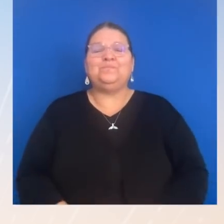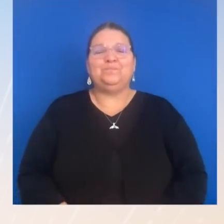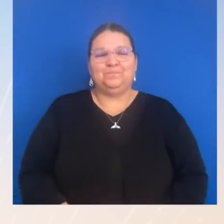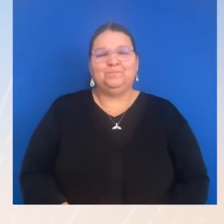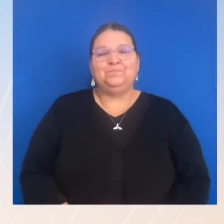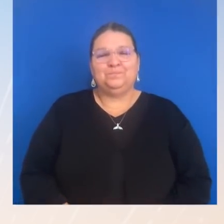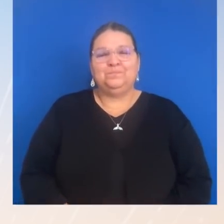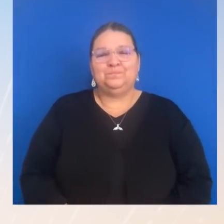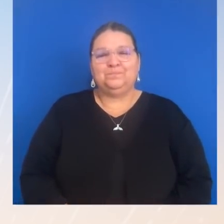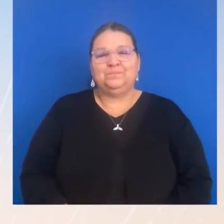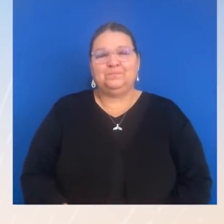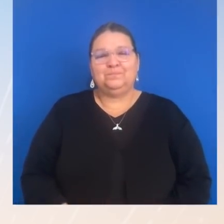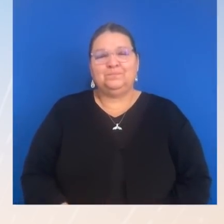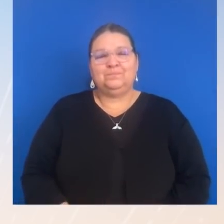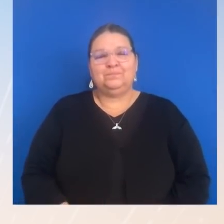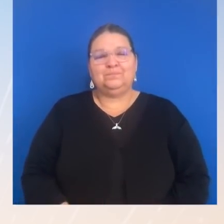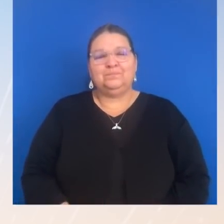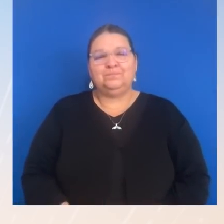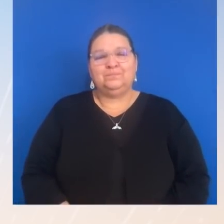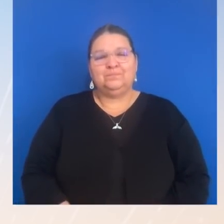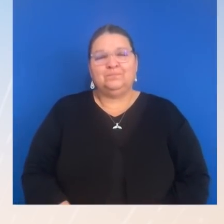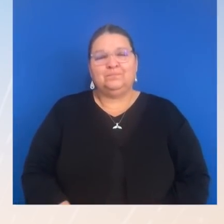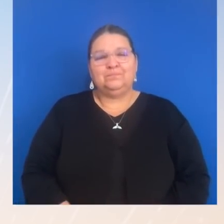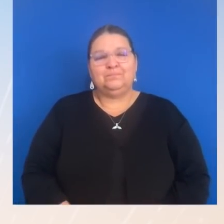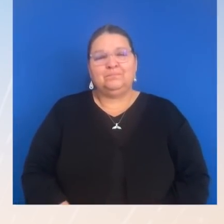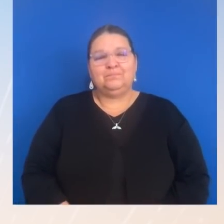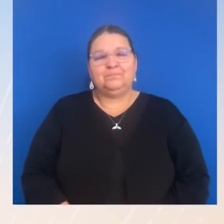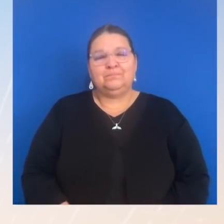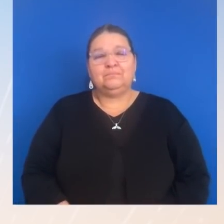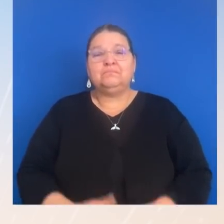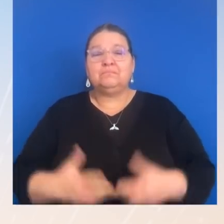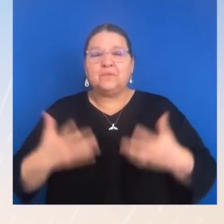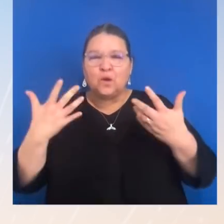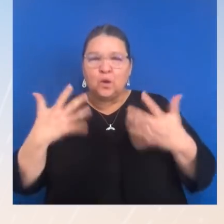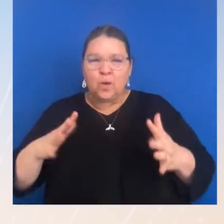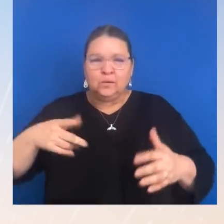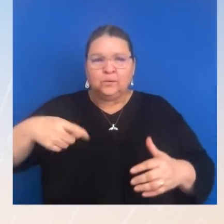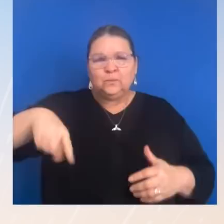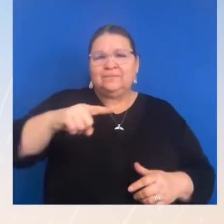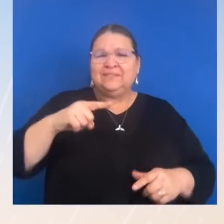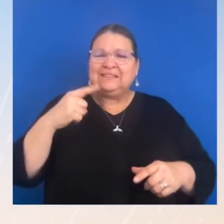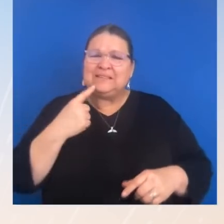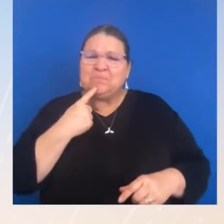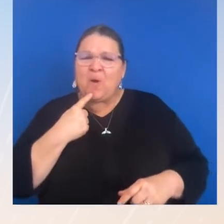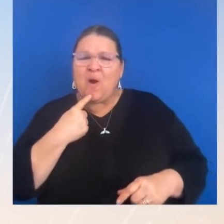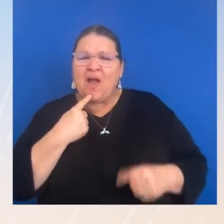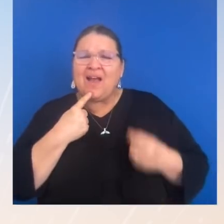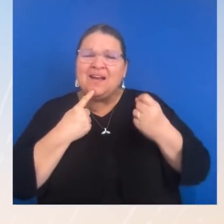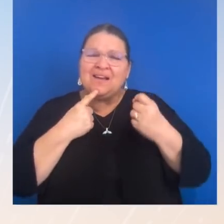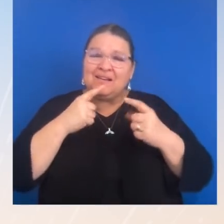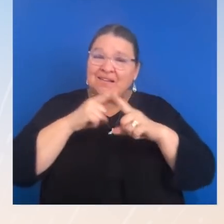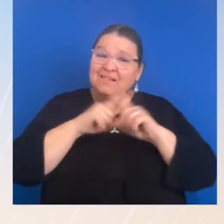Okay, I don't want to disappoint you, but I have no toppers today. Sorry to disappoint all of you.